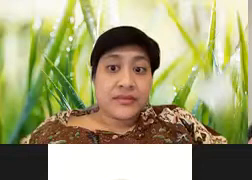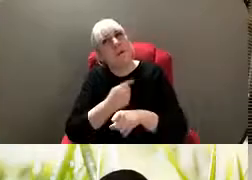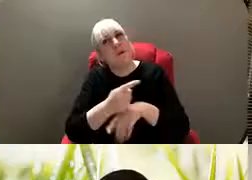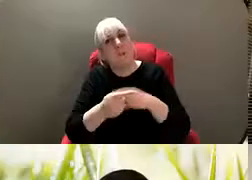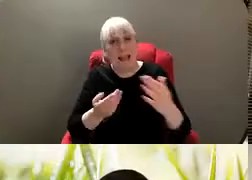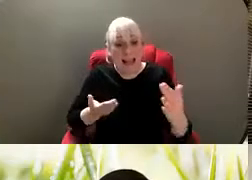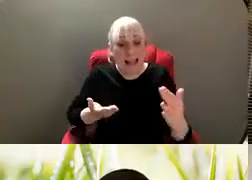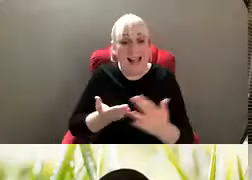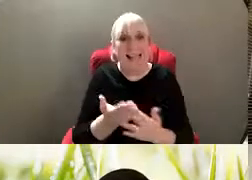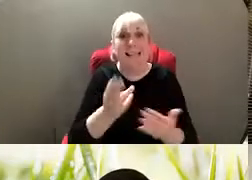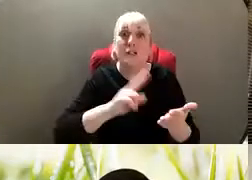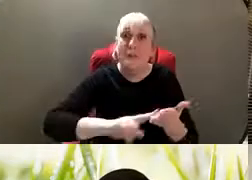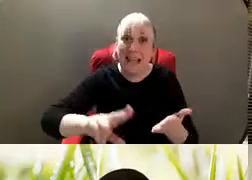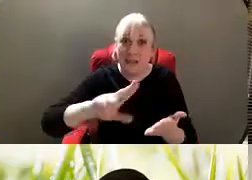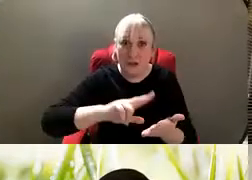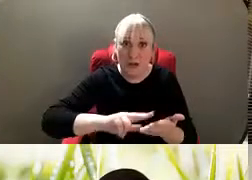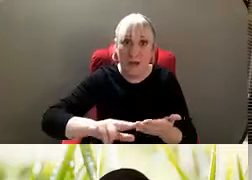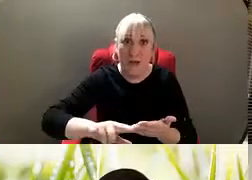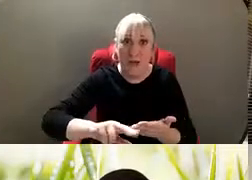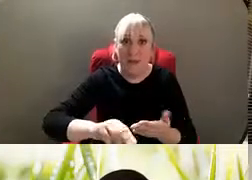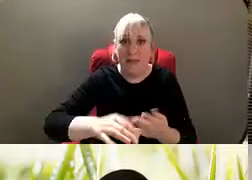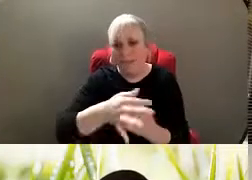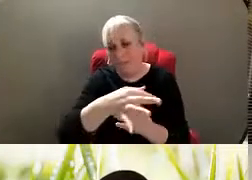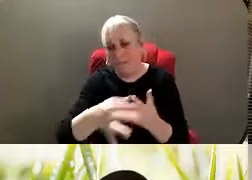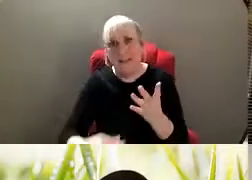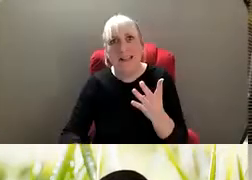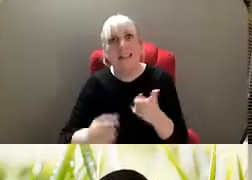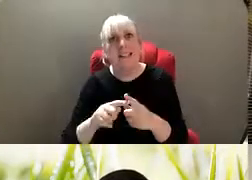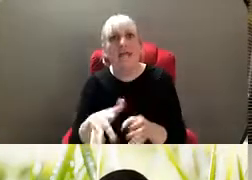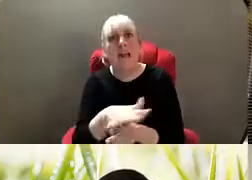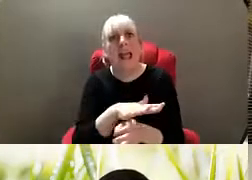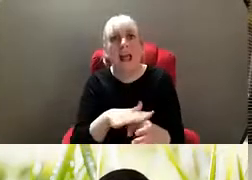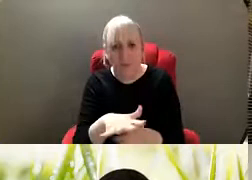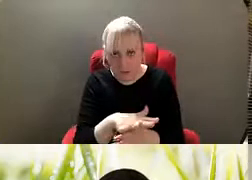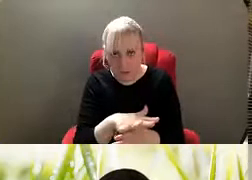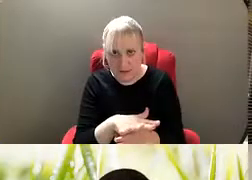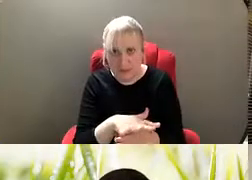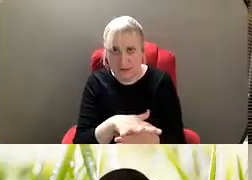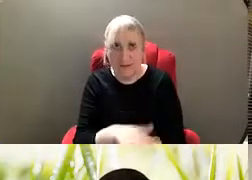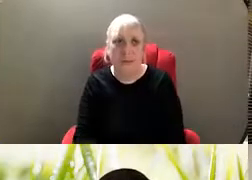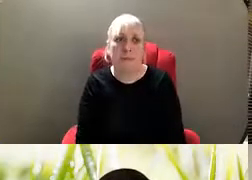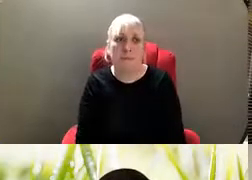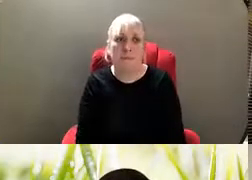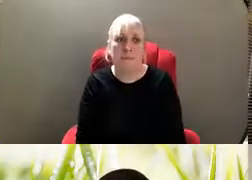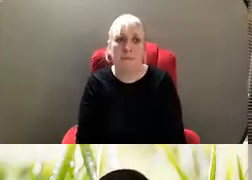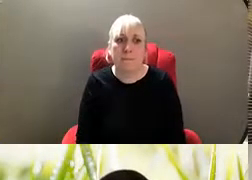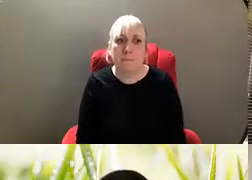i guess there are several areas that we should also look at beside of you know having a smooth